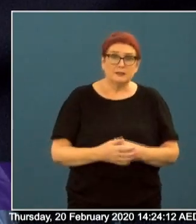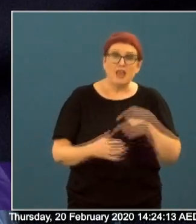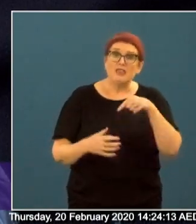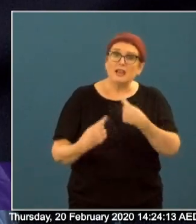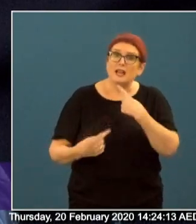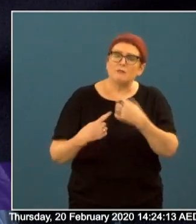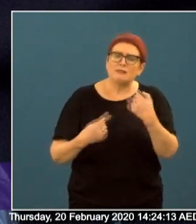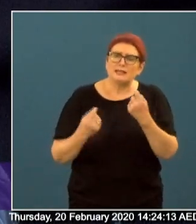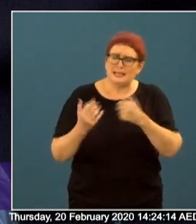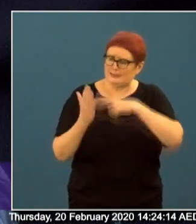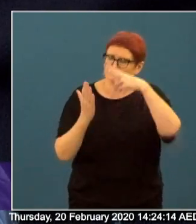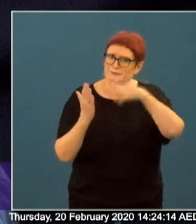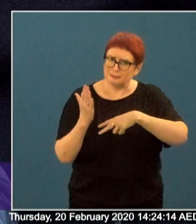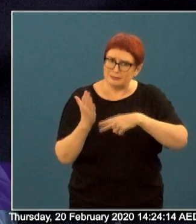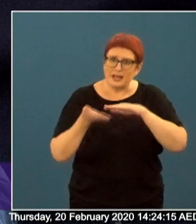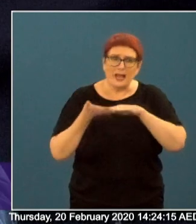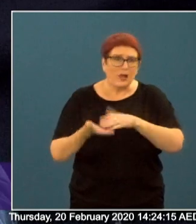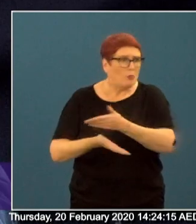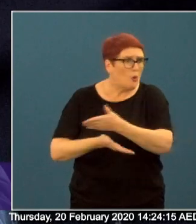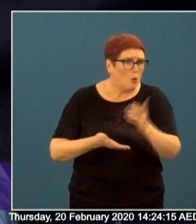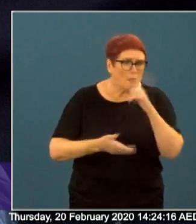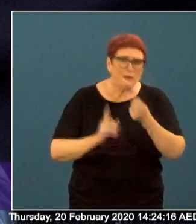is accessible, so that people understand what the health service